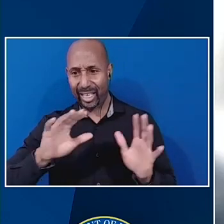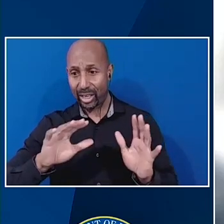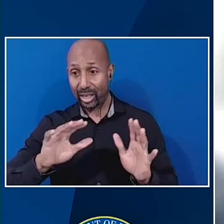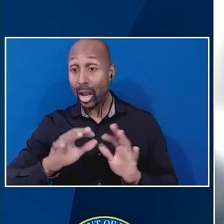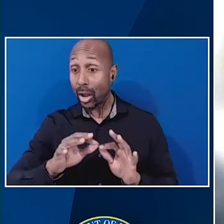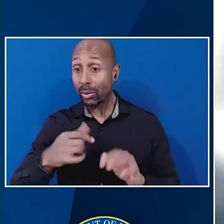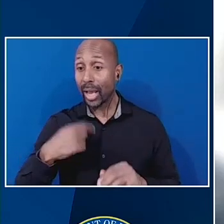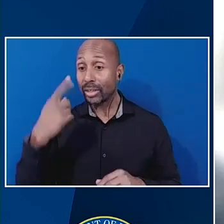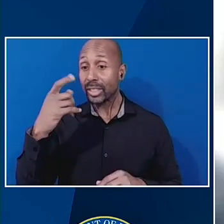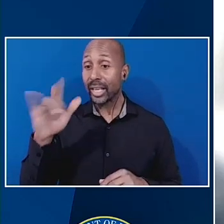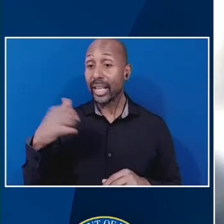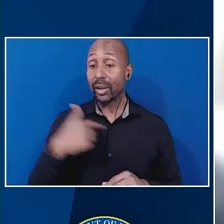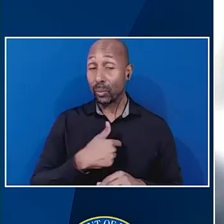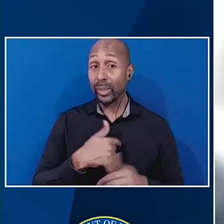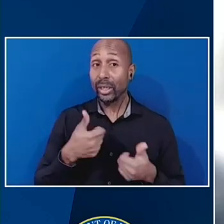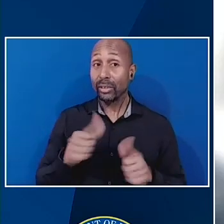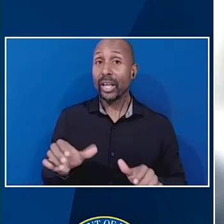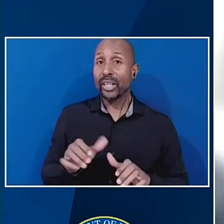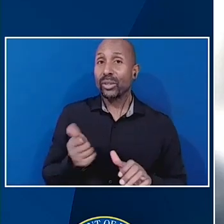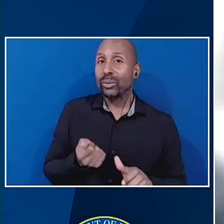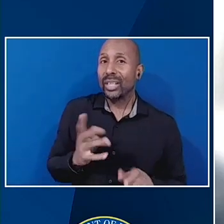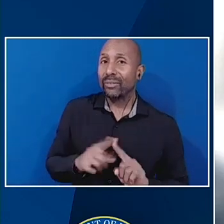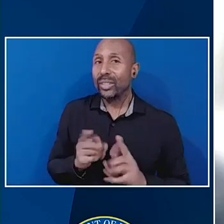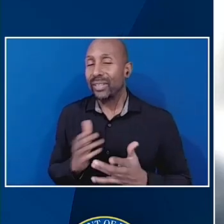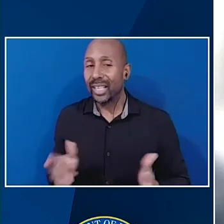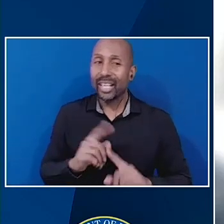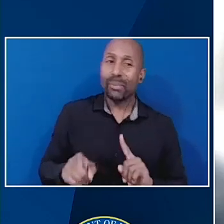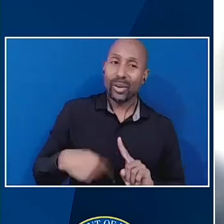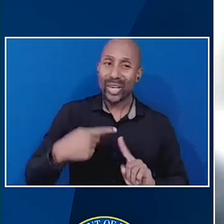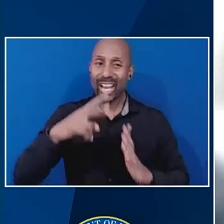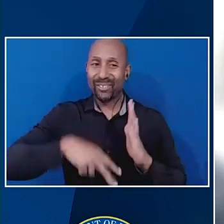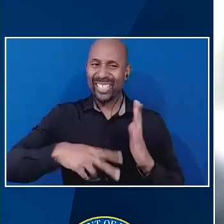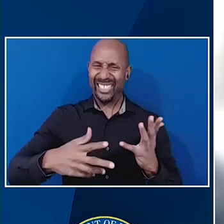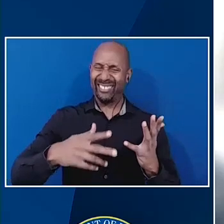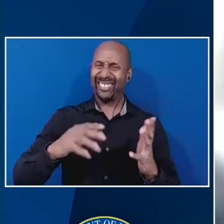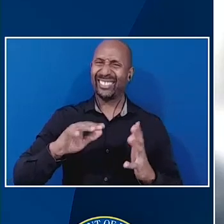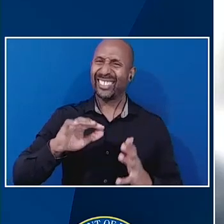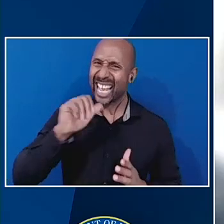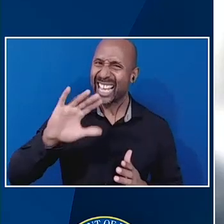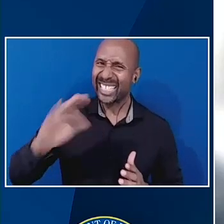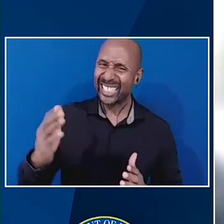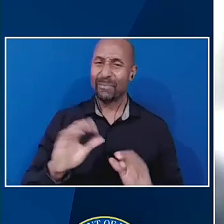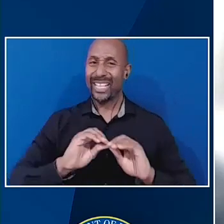things but that's the way it reads and I don't know.